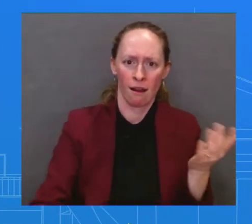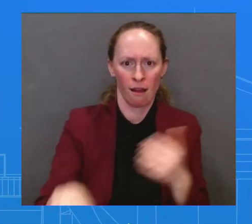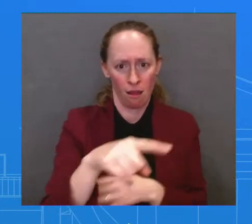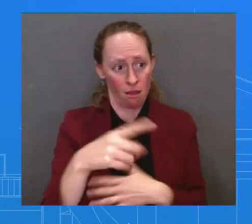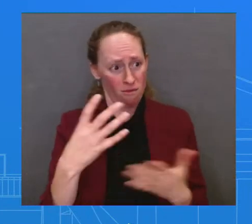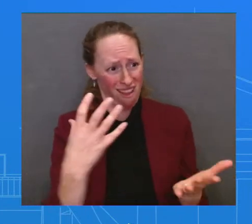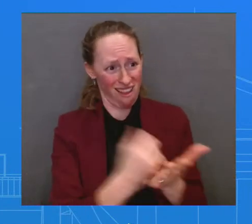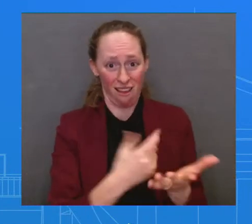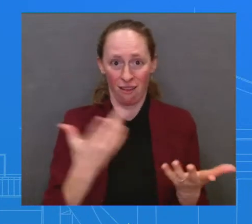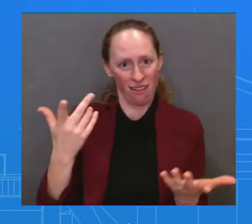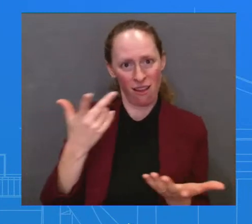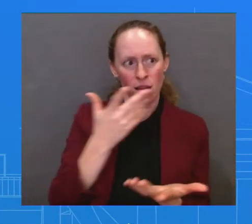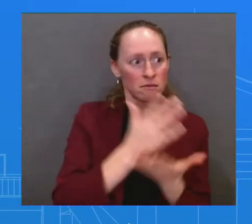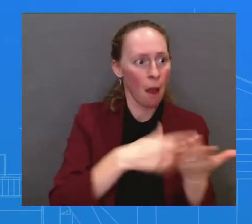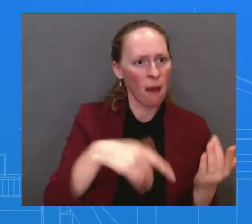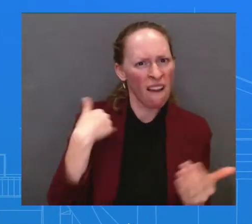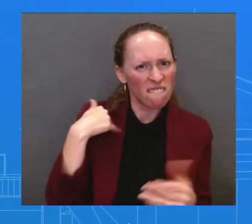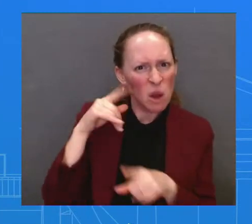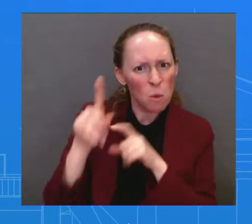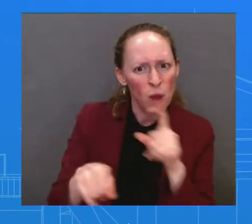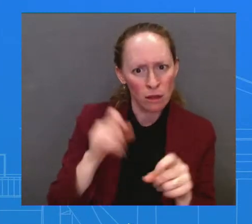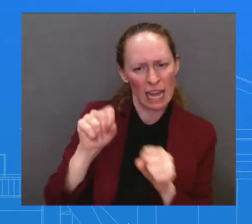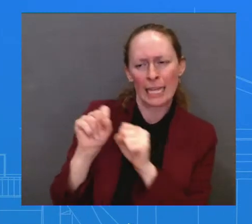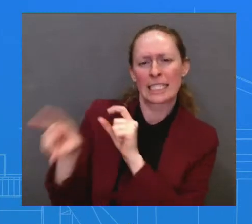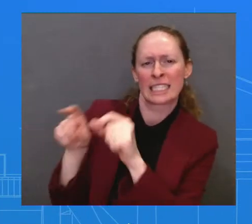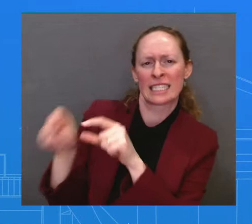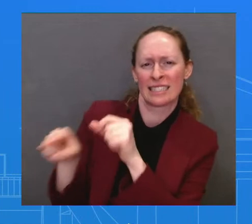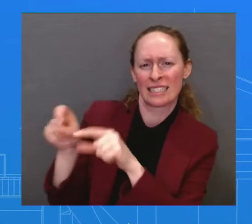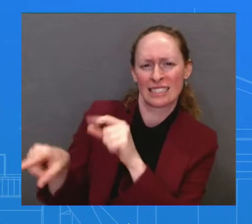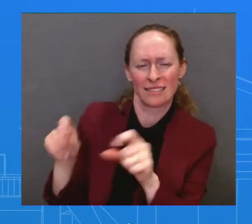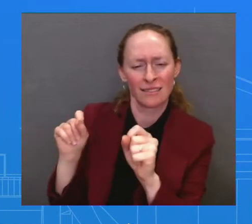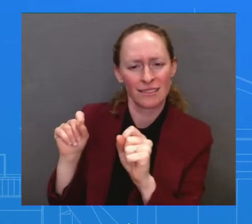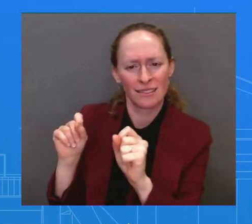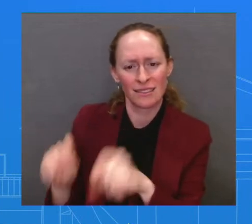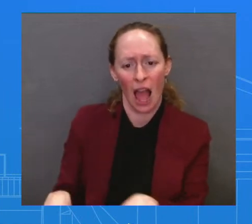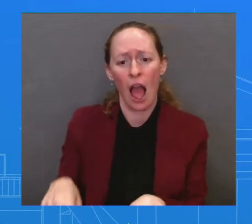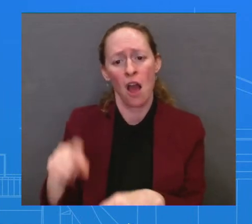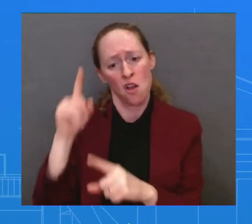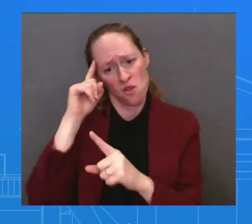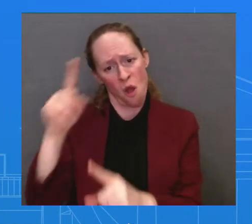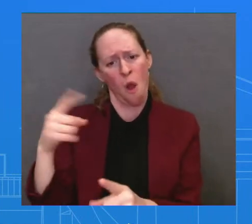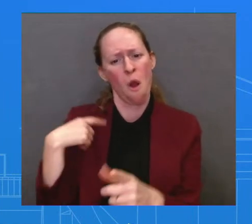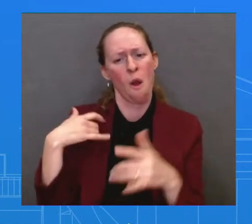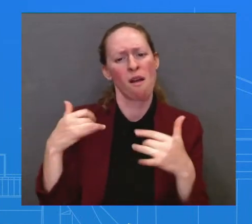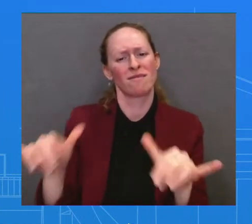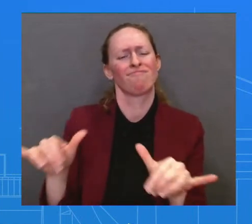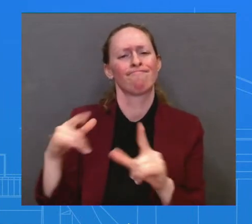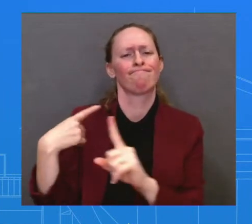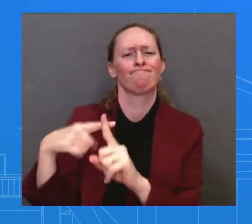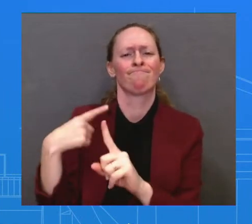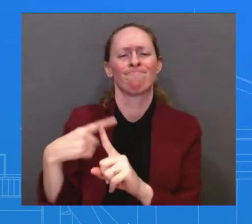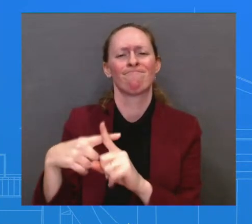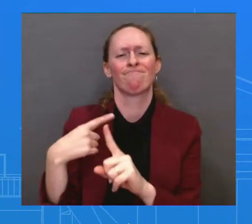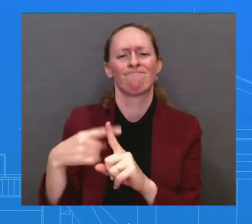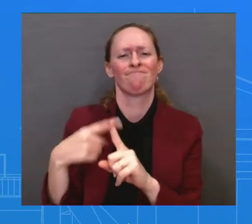we have that we can deliver in the end. And we believe that we can, which doesn't mean that the road ahead is entirely straight